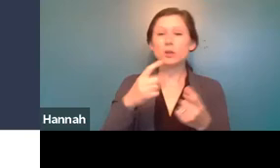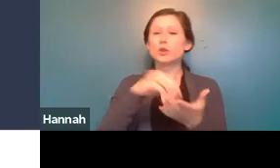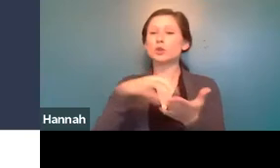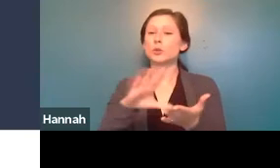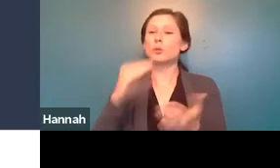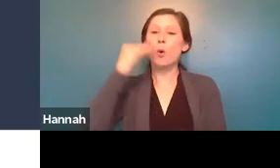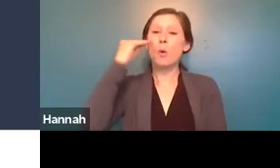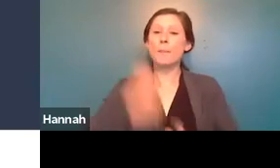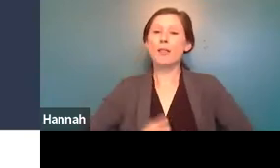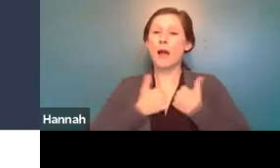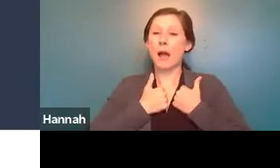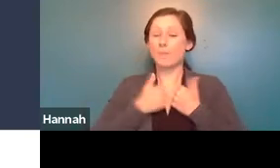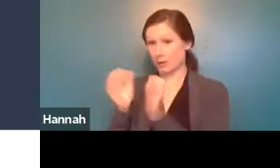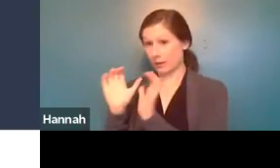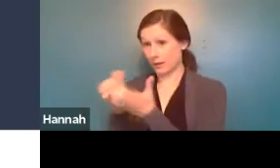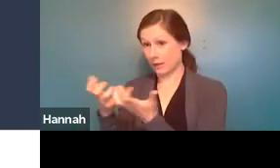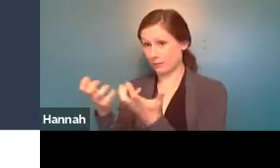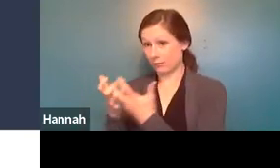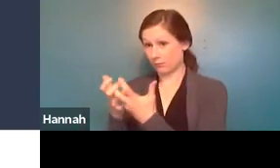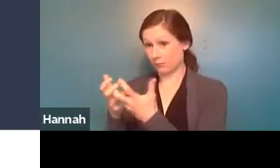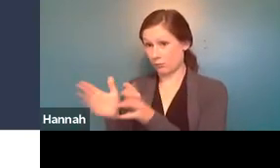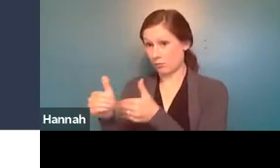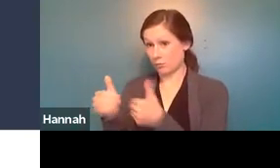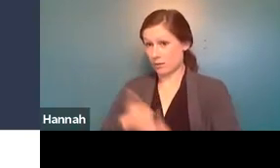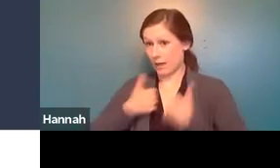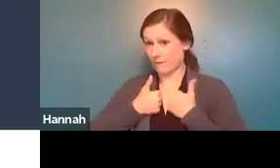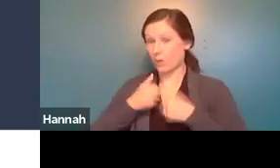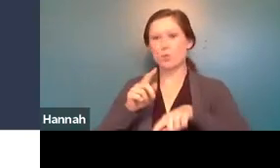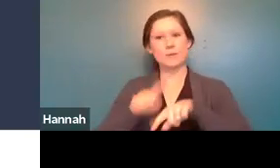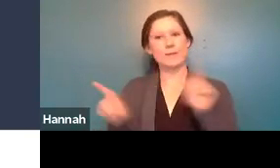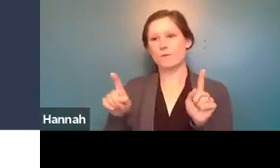from their classmates. But now when they are not able to come into